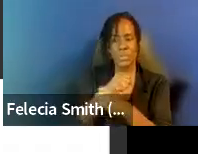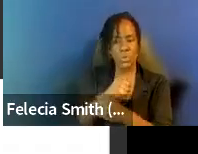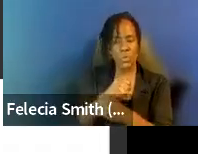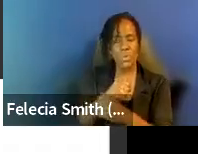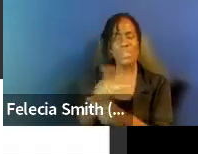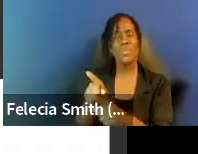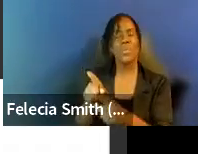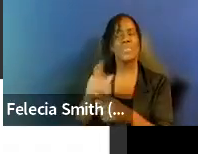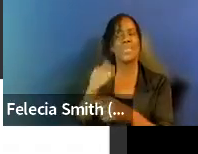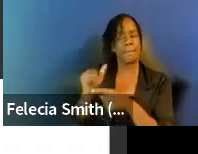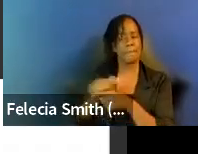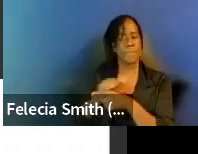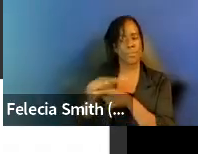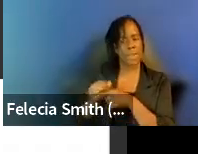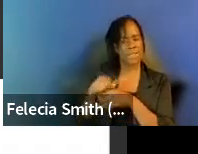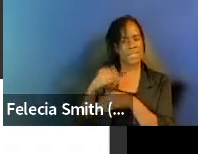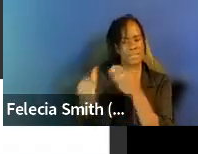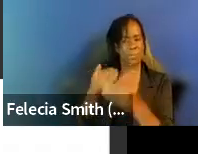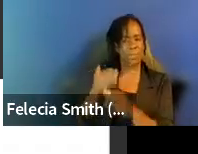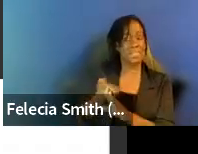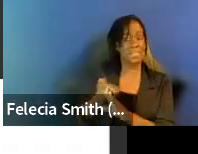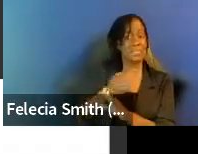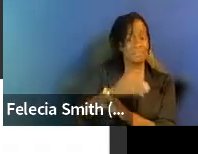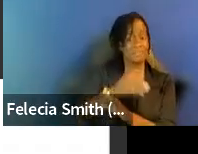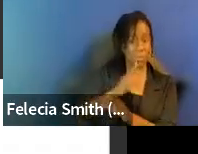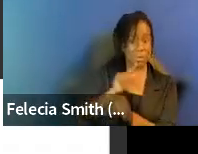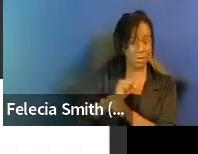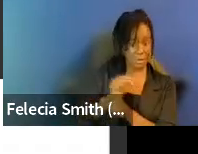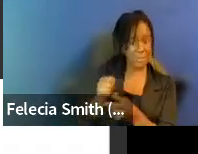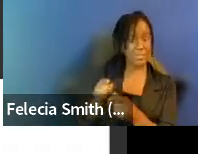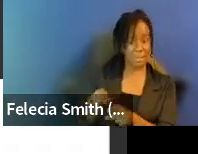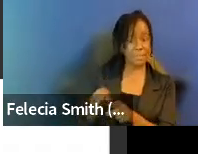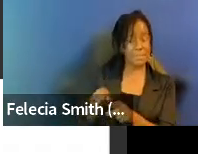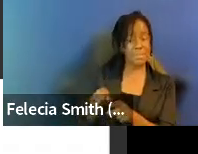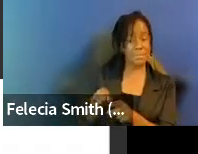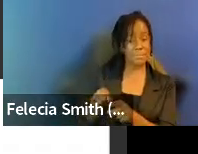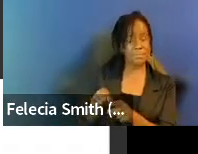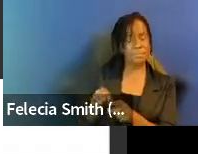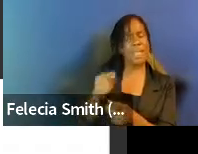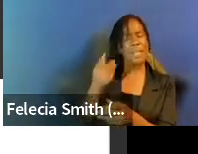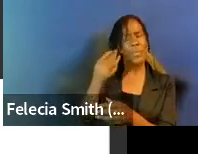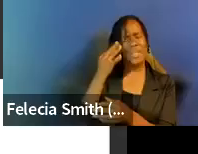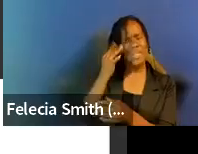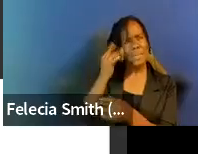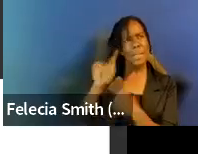opportunity to engage in a rehearsal, to learn about the plane features, the safety